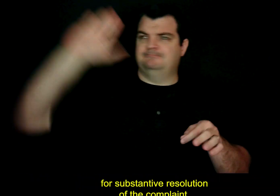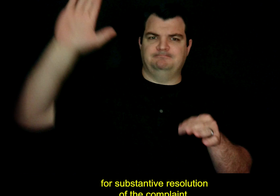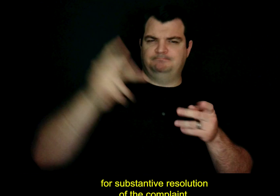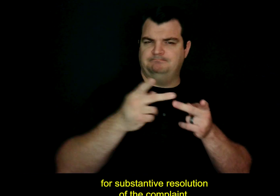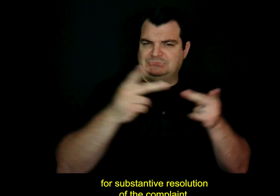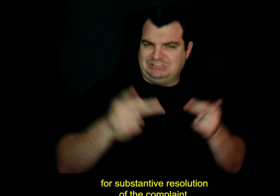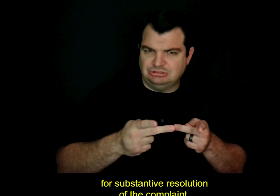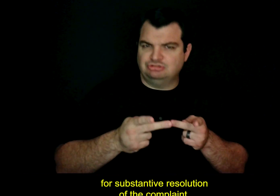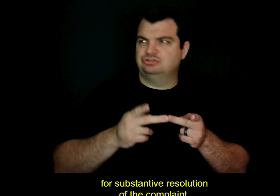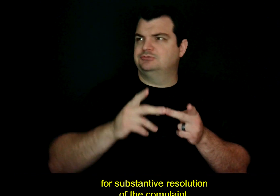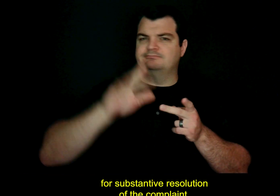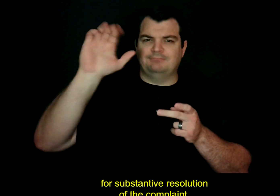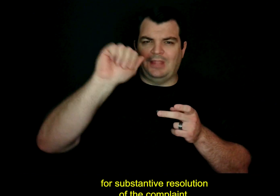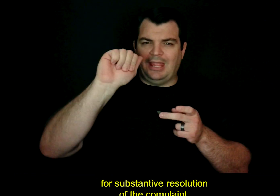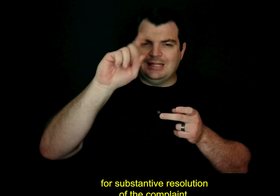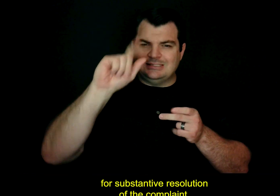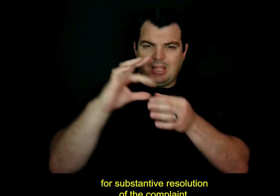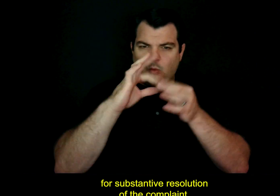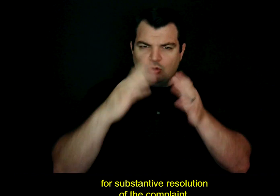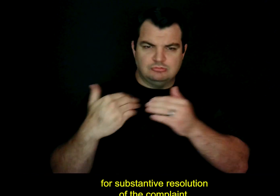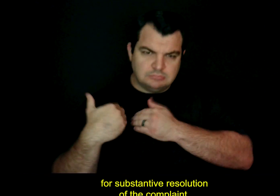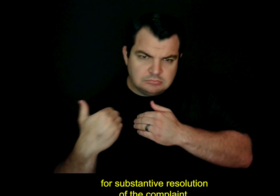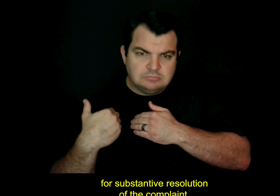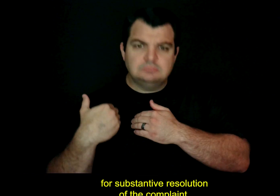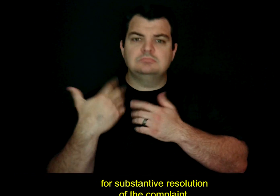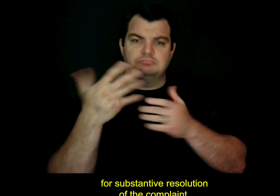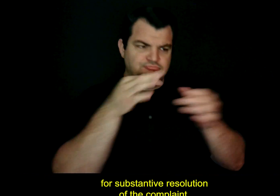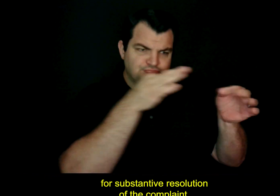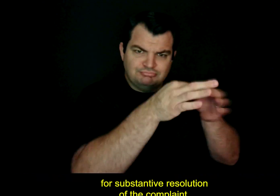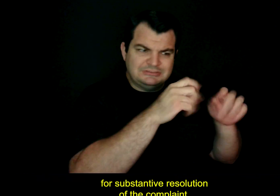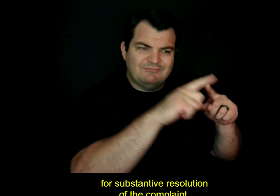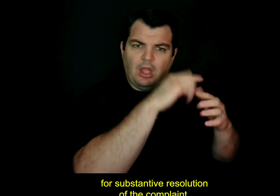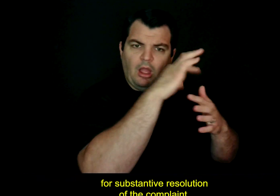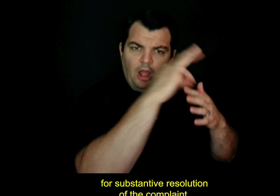for substantive resolution of the complaint.